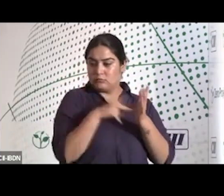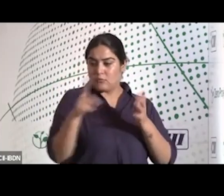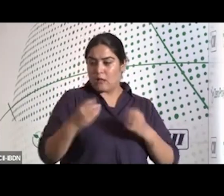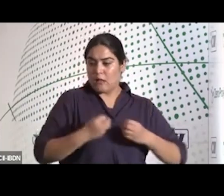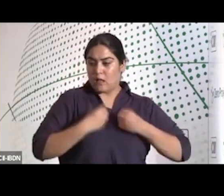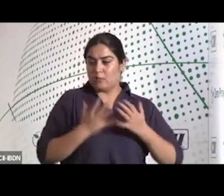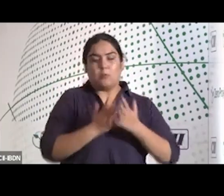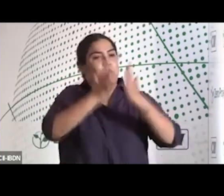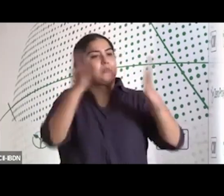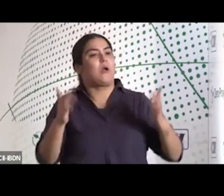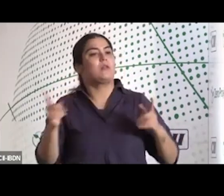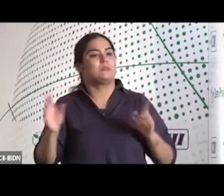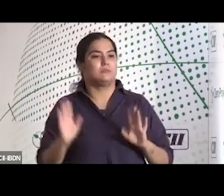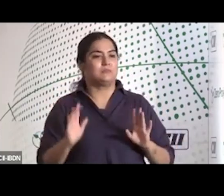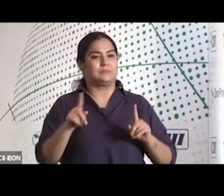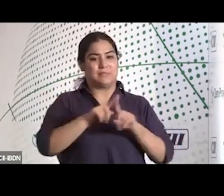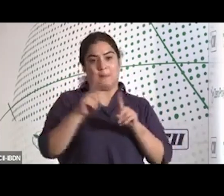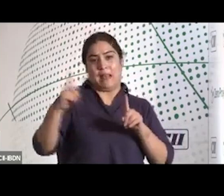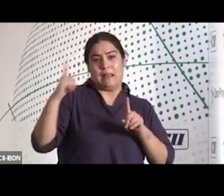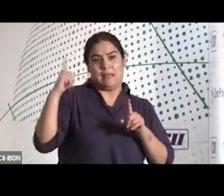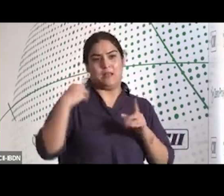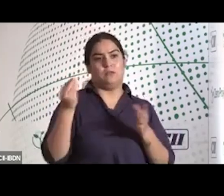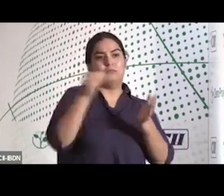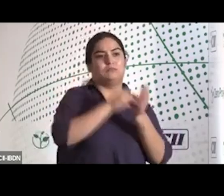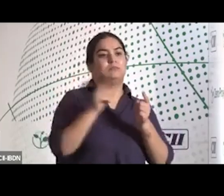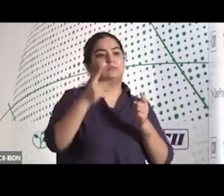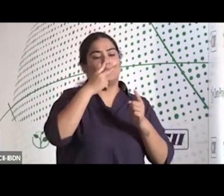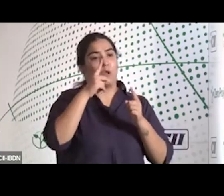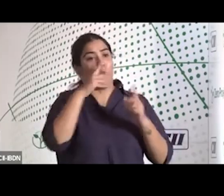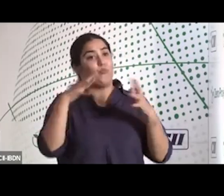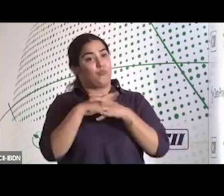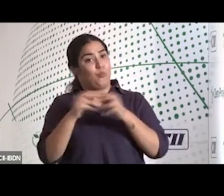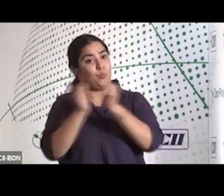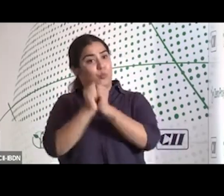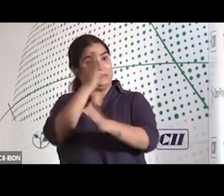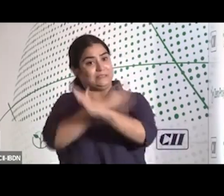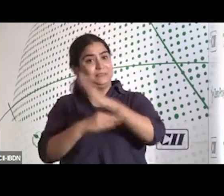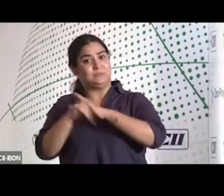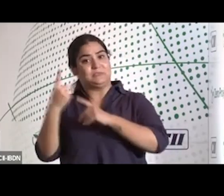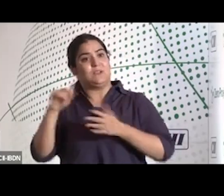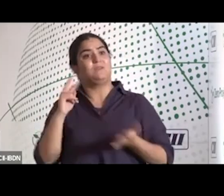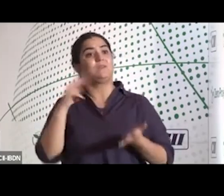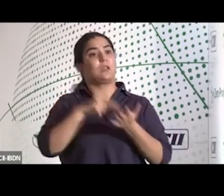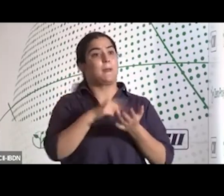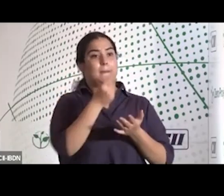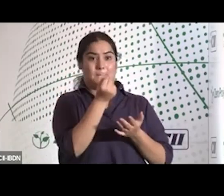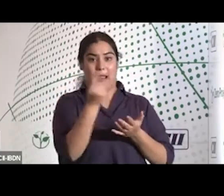so that what when we can look when a woman with disability gets money no pocket